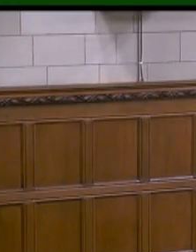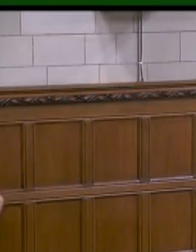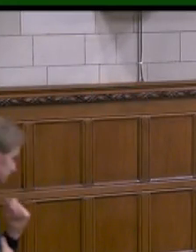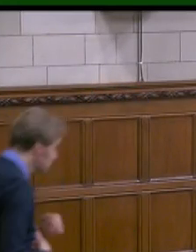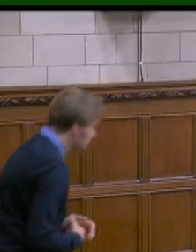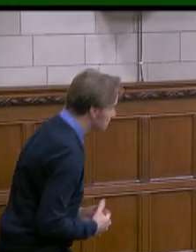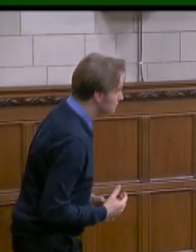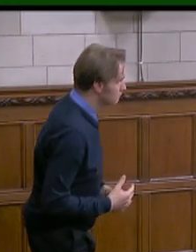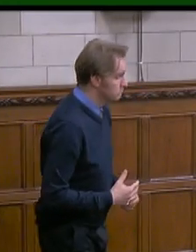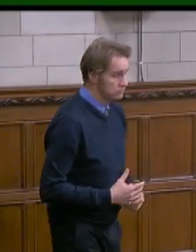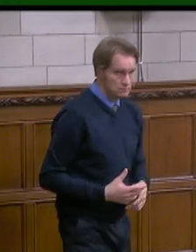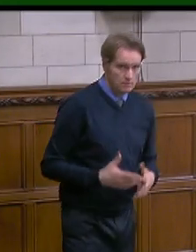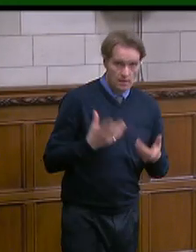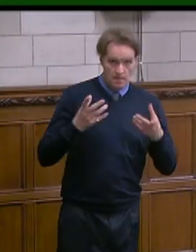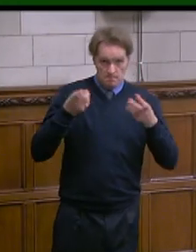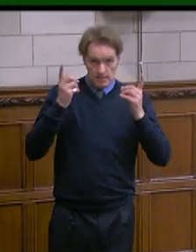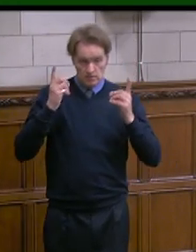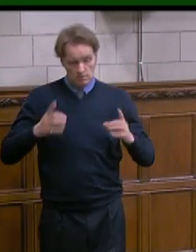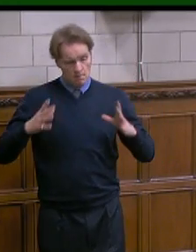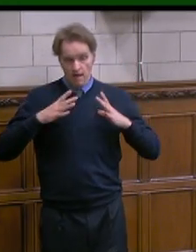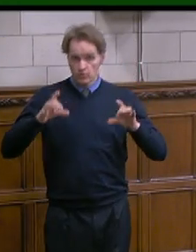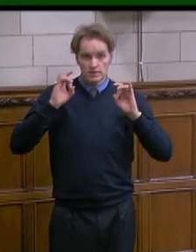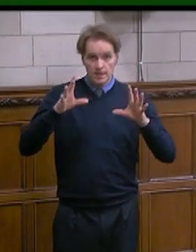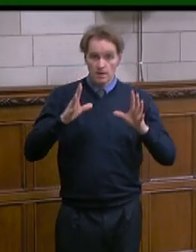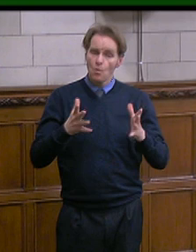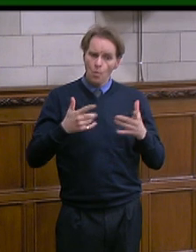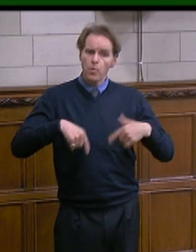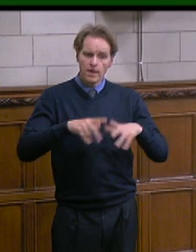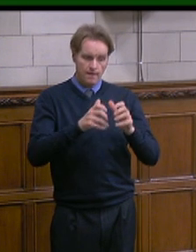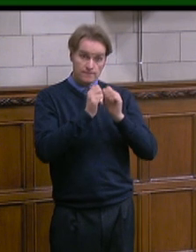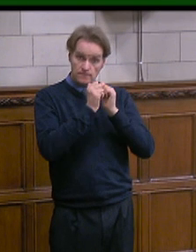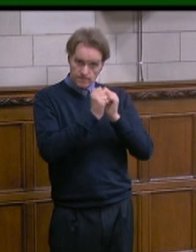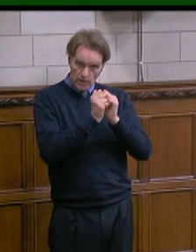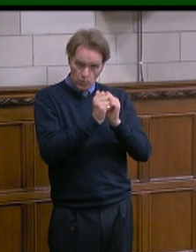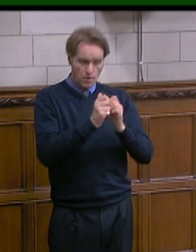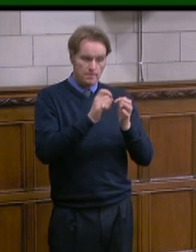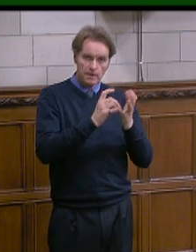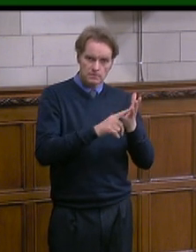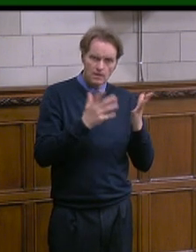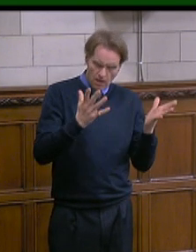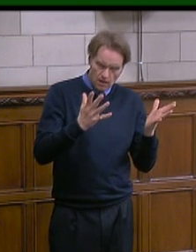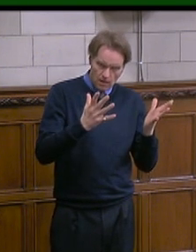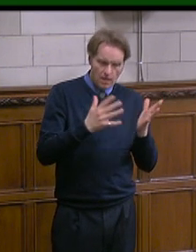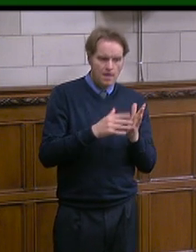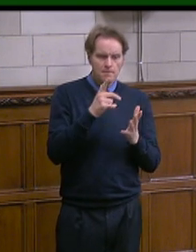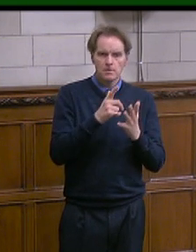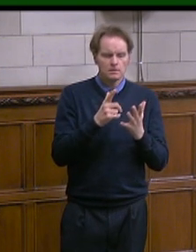However, a huge number of steps would have to be gone through for the BSL qualification to be accredited as a GCSE.